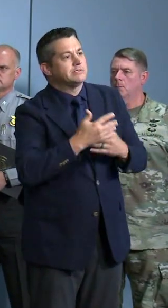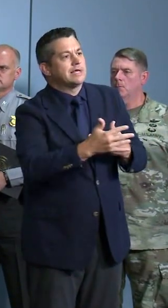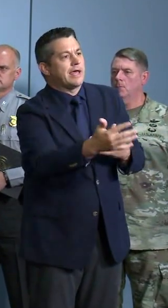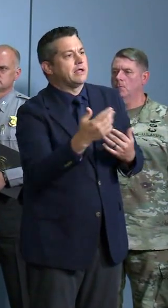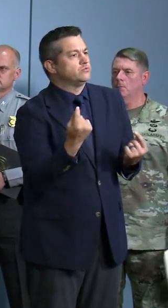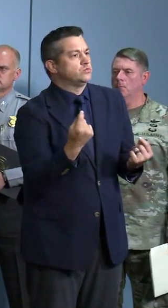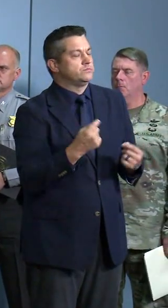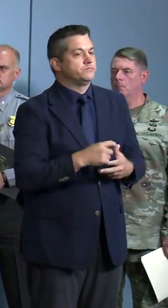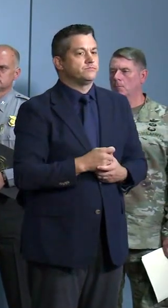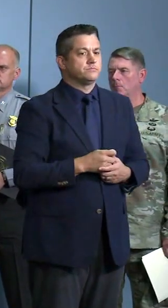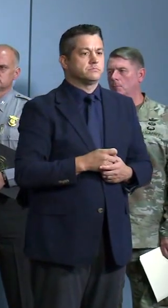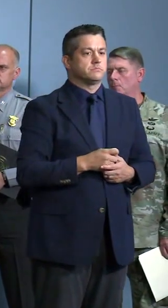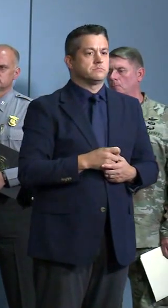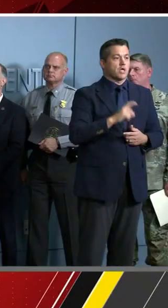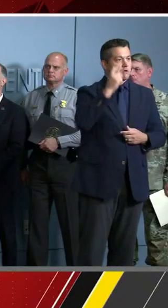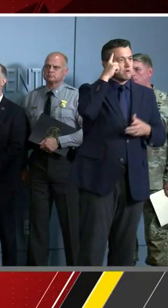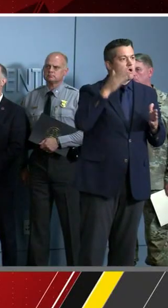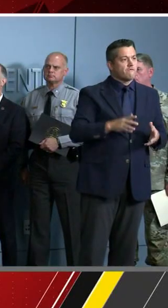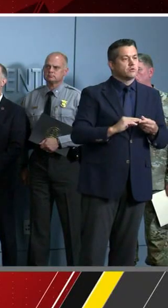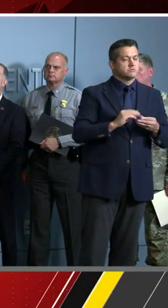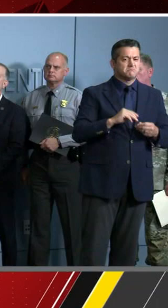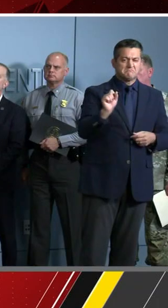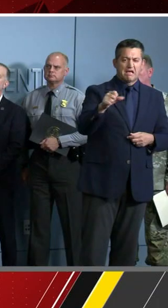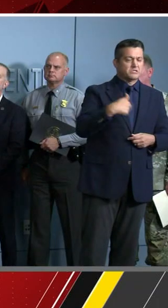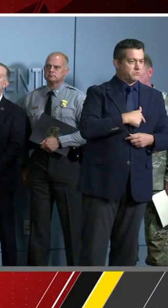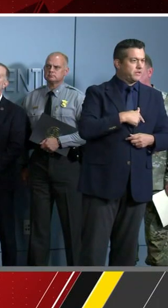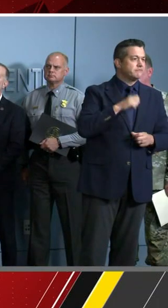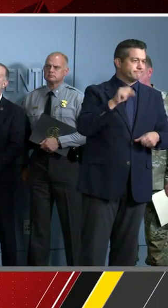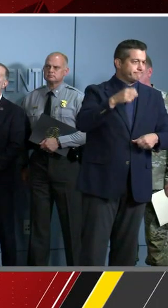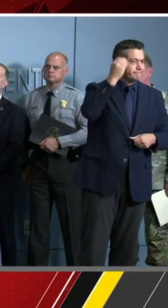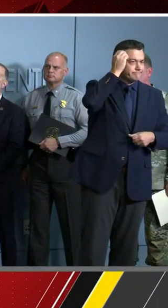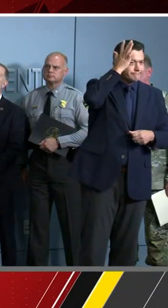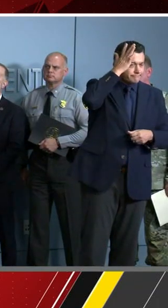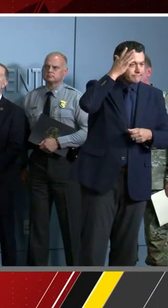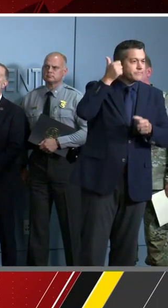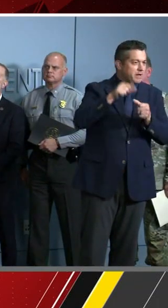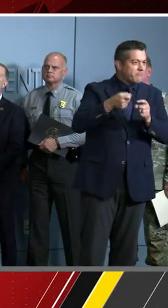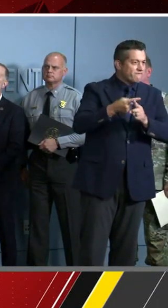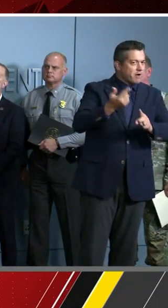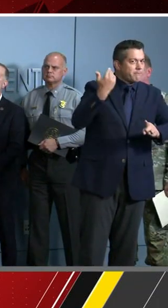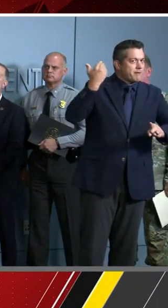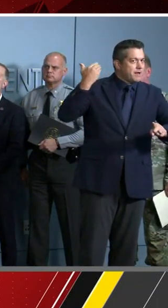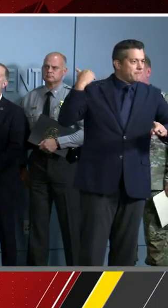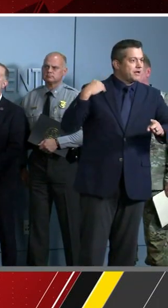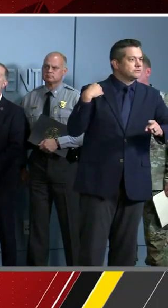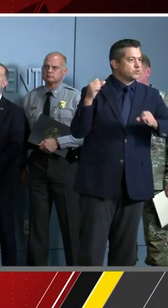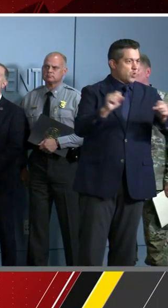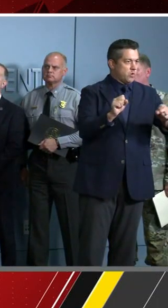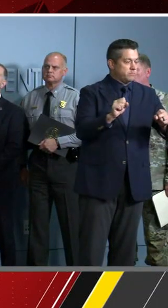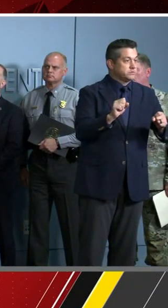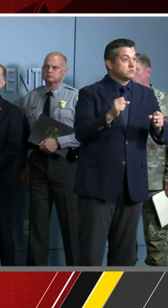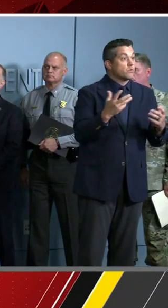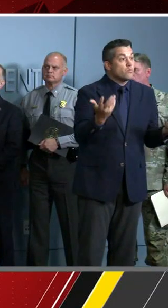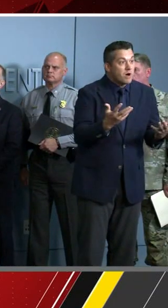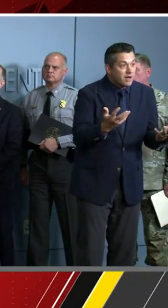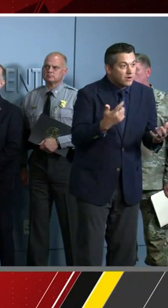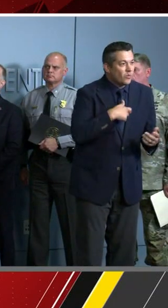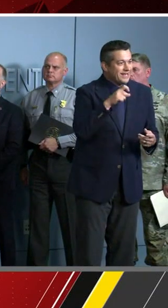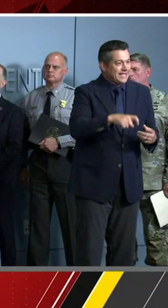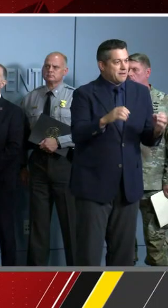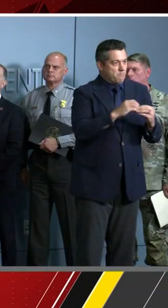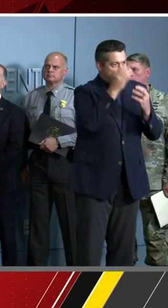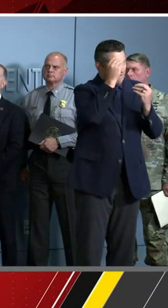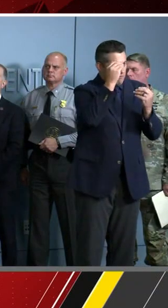from every storm. And in fact,